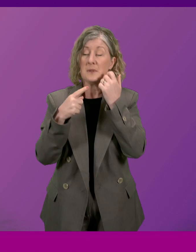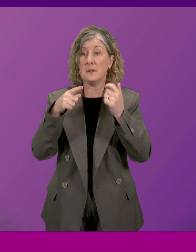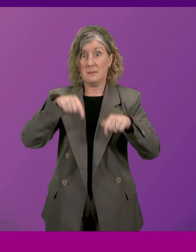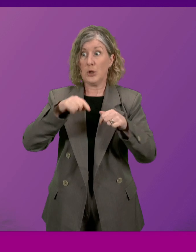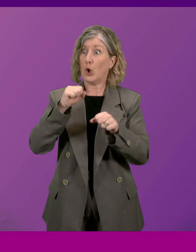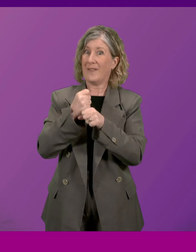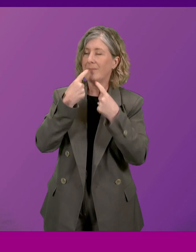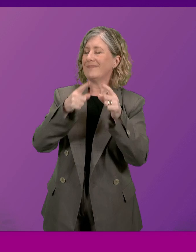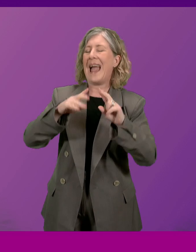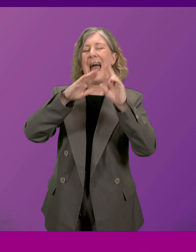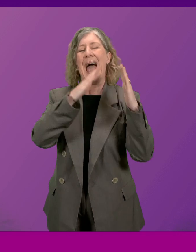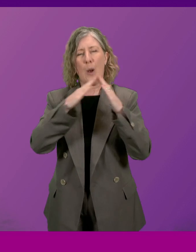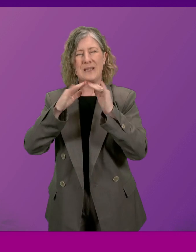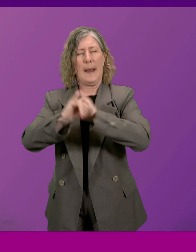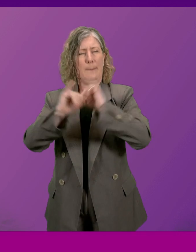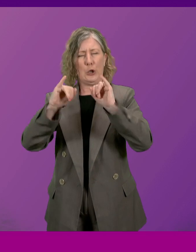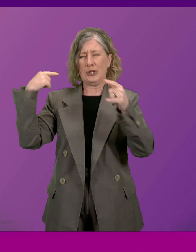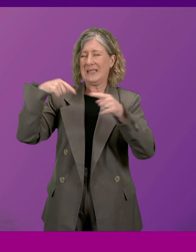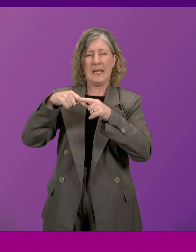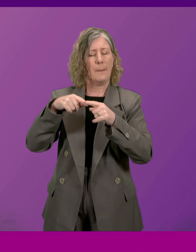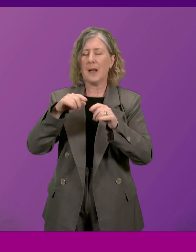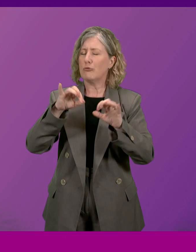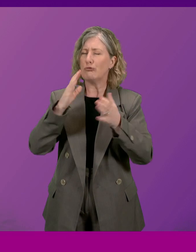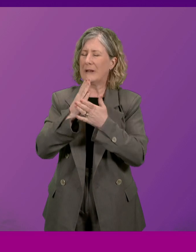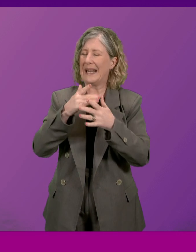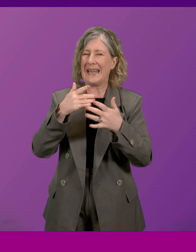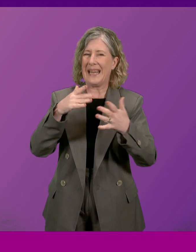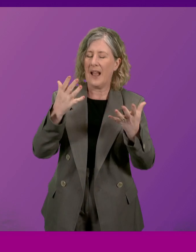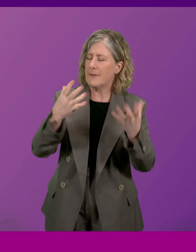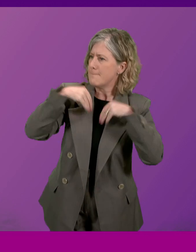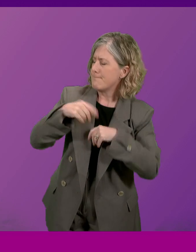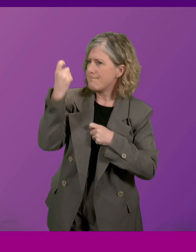Government has failed to get to grips with a deepening crisis ... More than 10,000 children